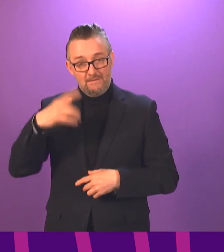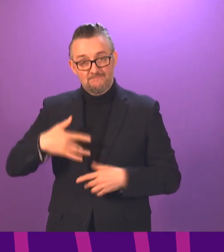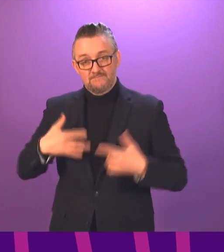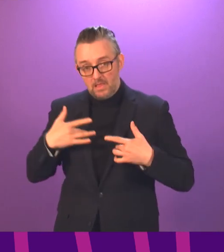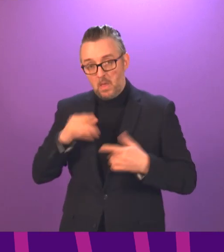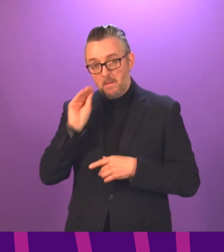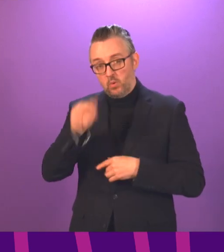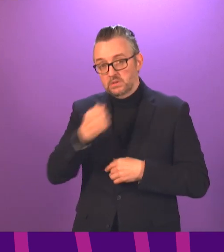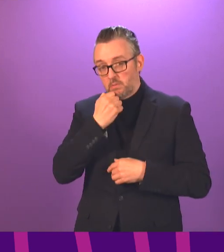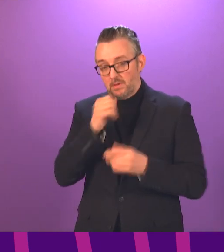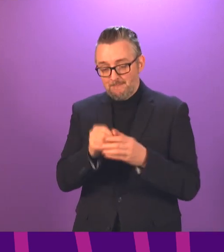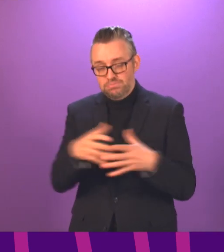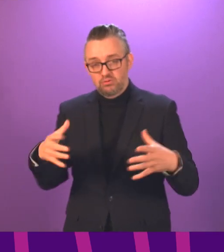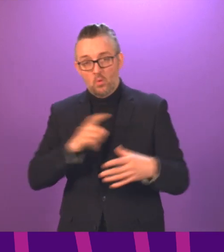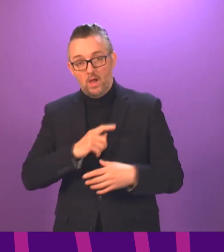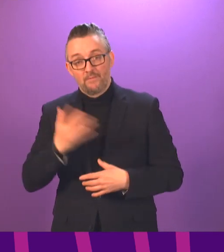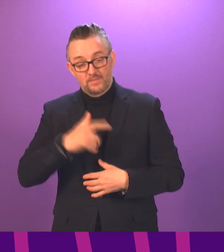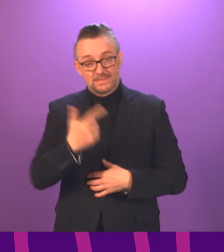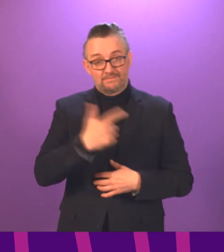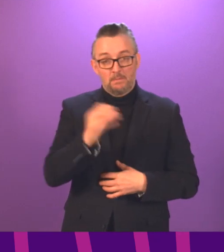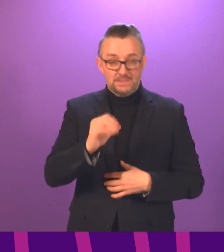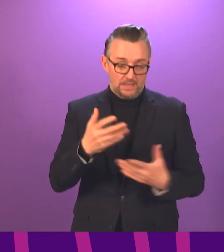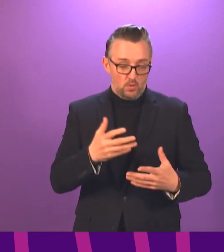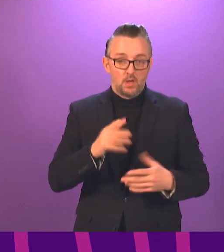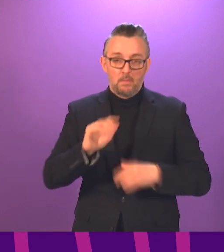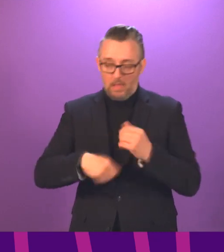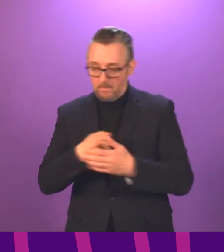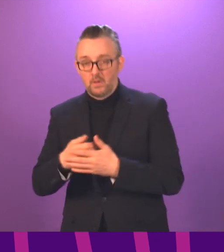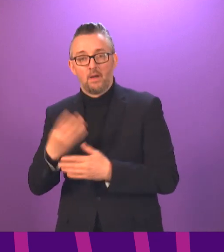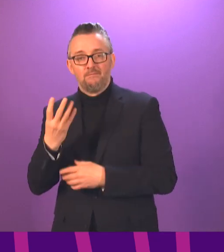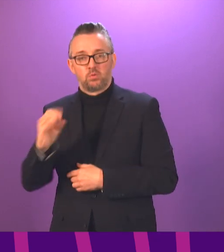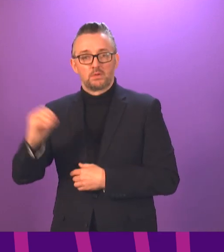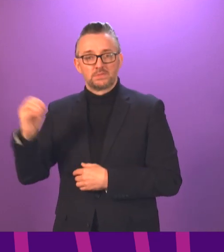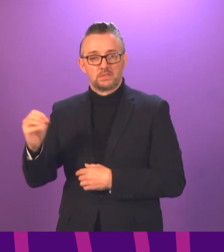from 17 per cent of the electorate to around 40 per cent, and we have made resources available